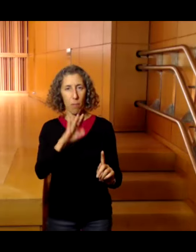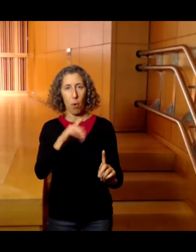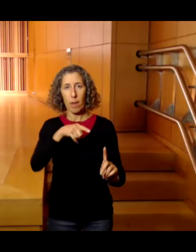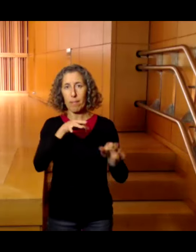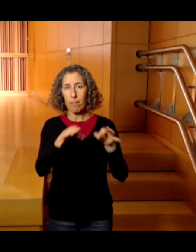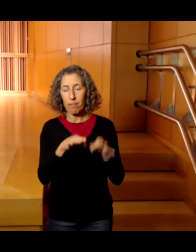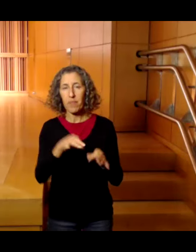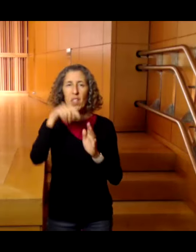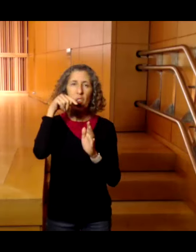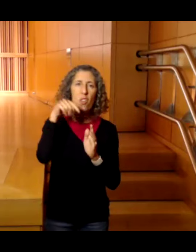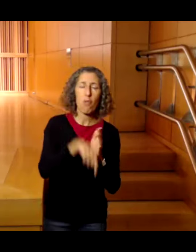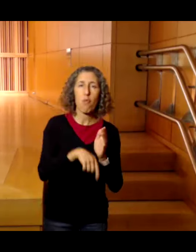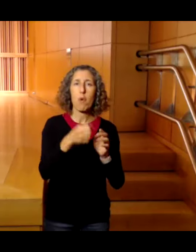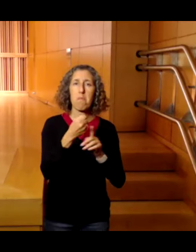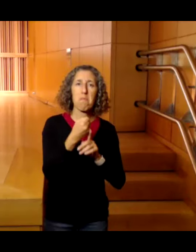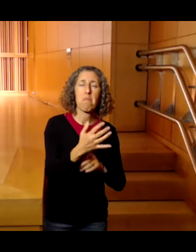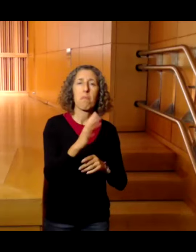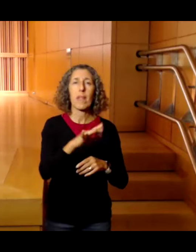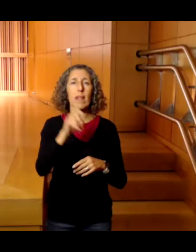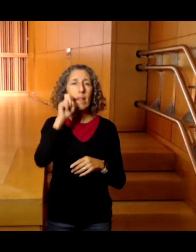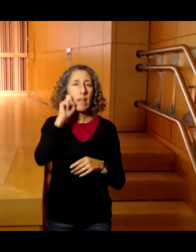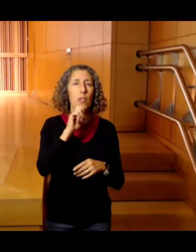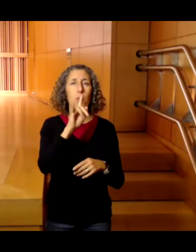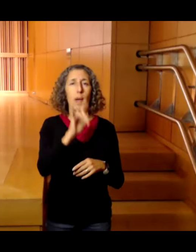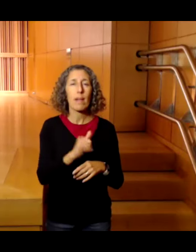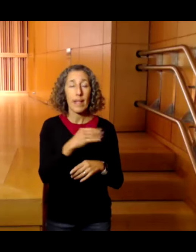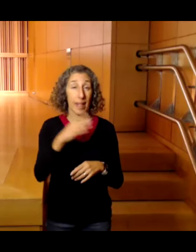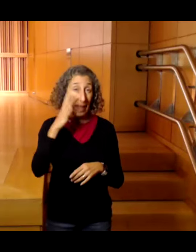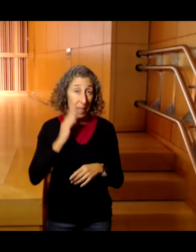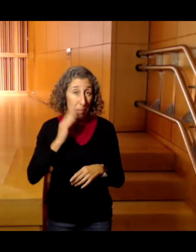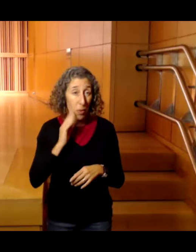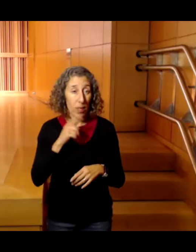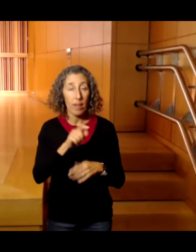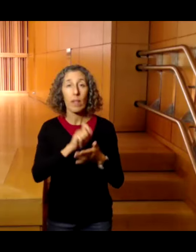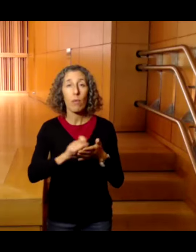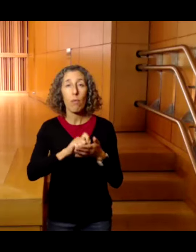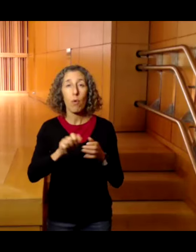I'm revealing about his sexuality, particularly his homosexuality. I see as the notepapers for Muhammad.